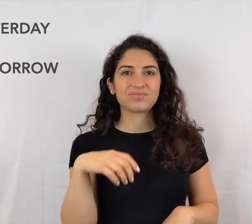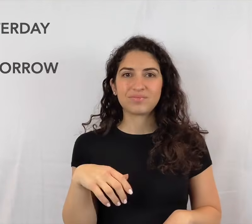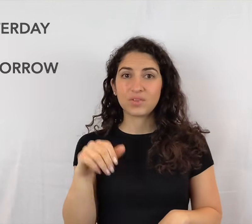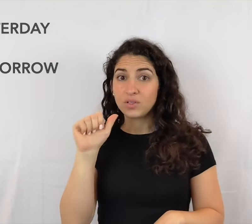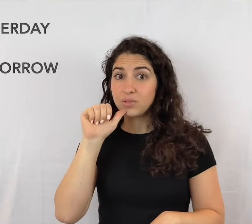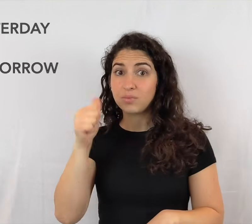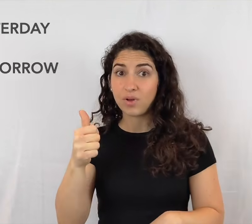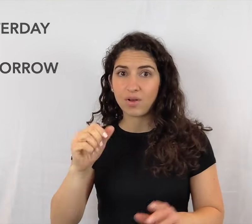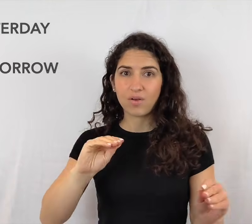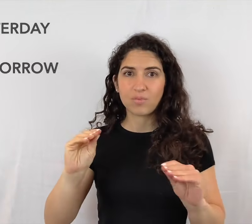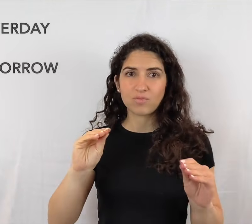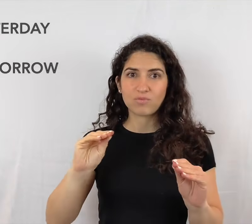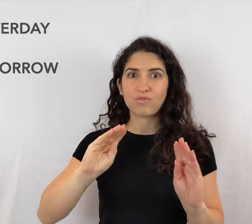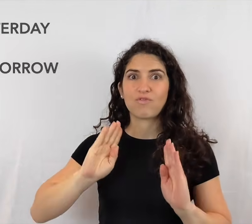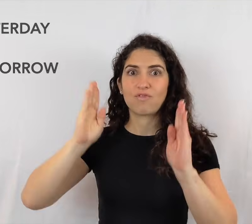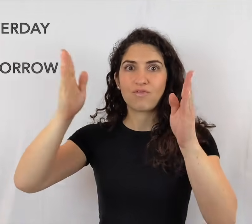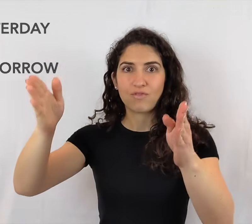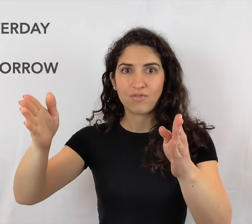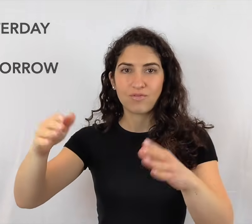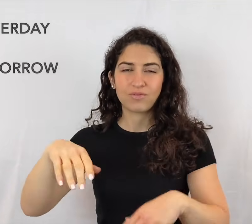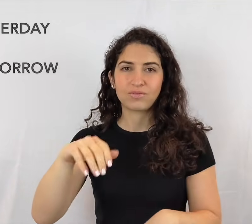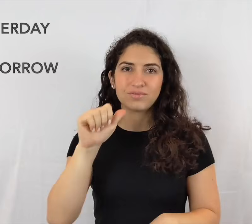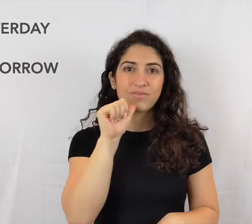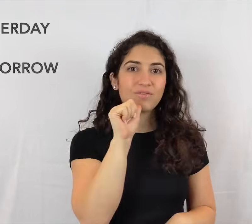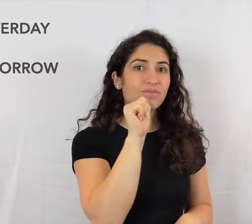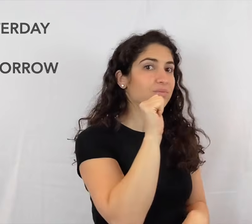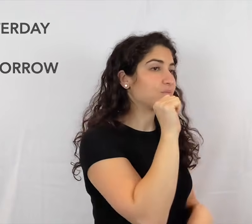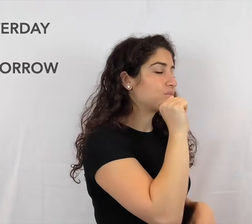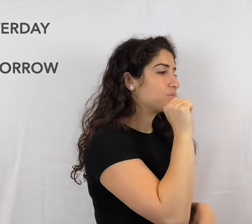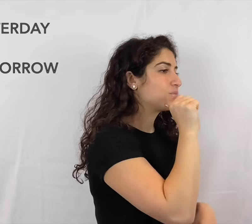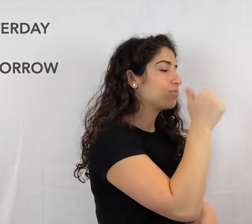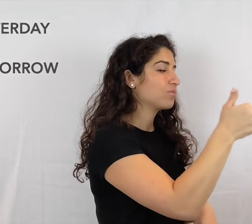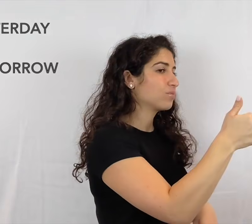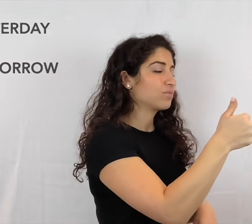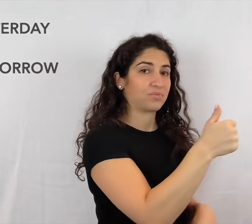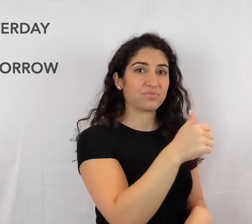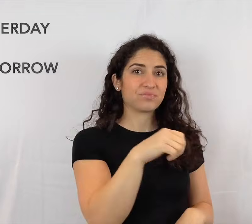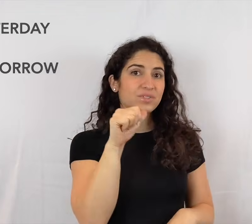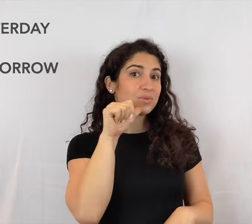Tomorrow moves forward into the future. Tomorrow.